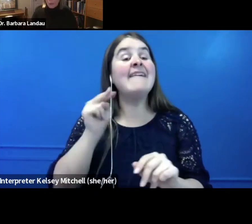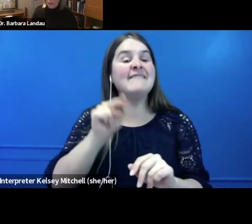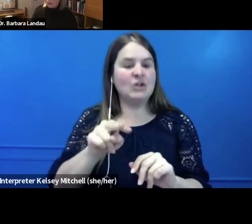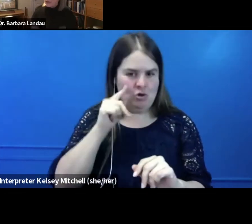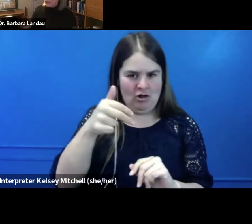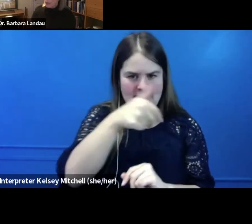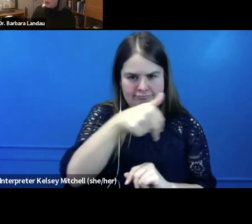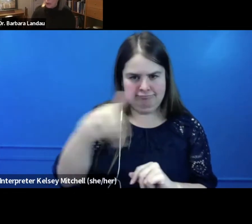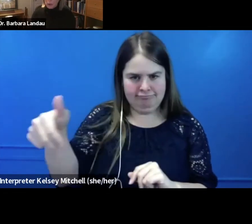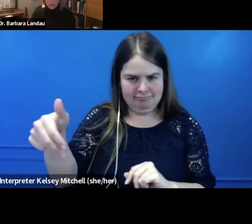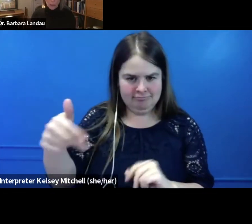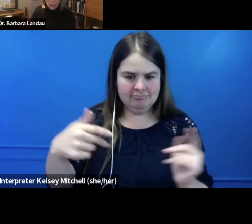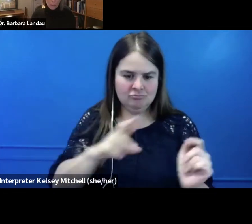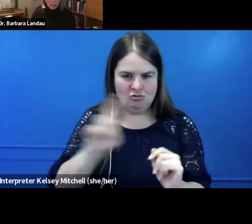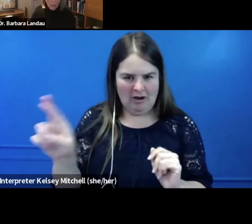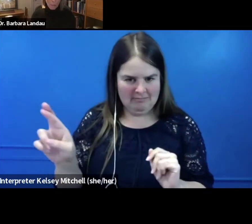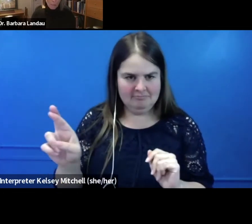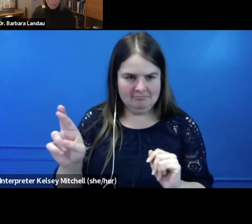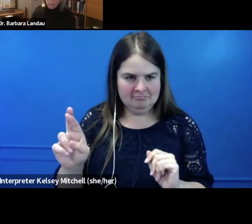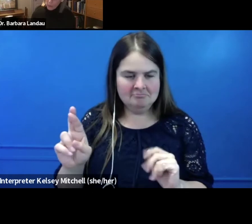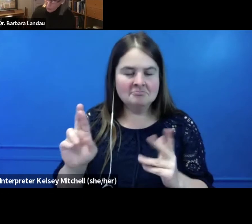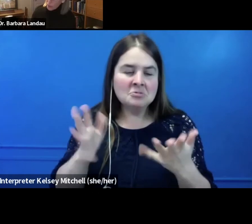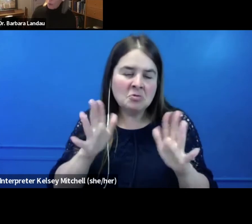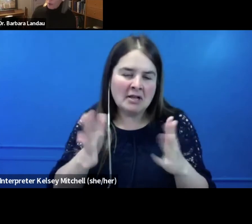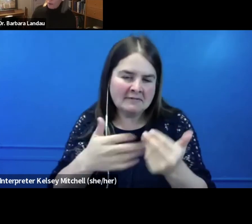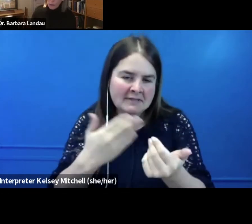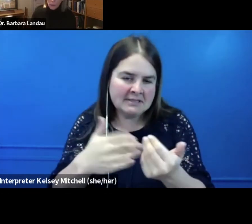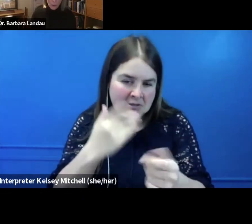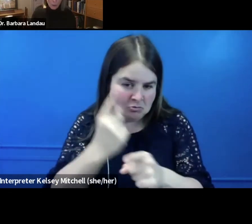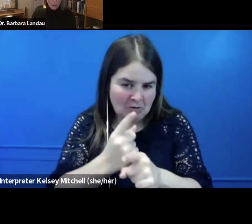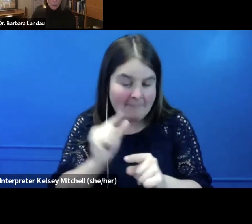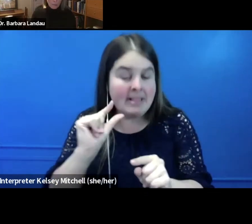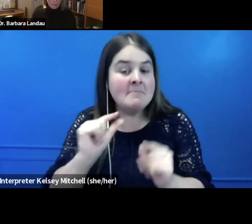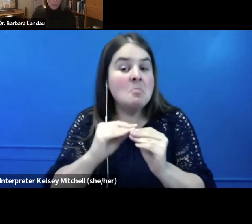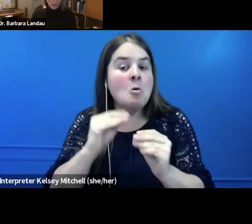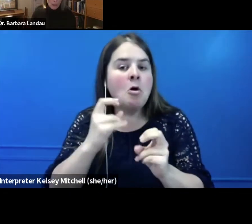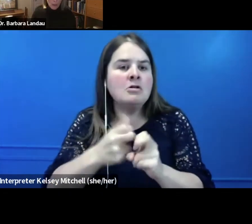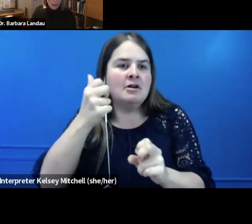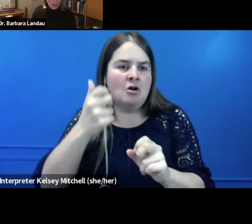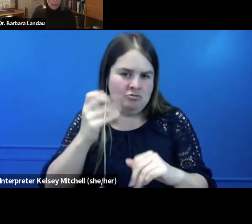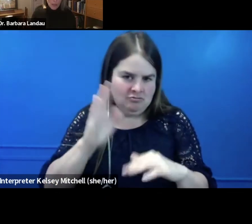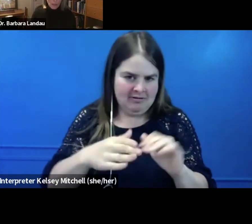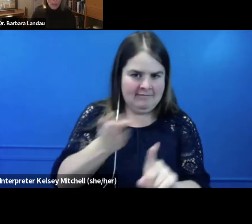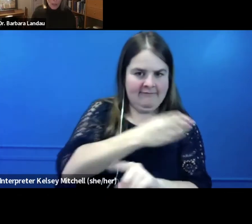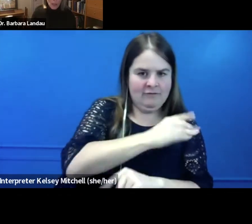right but it should be relatively easy but a little bit more difficult than the